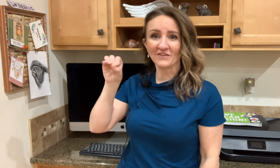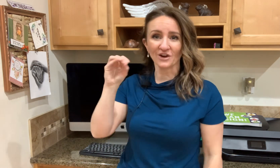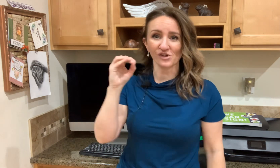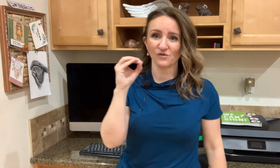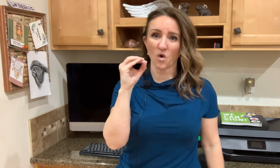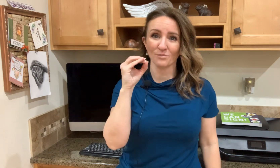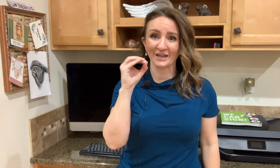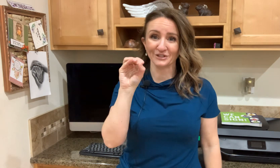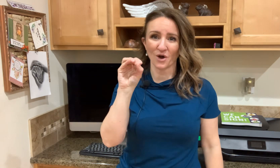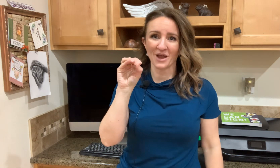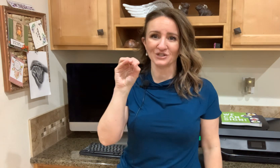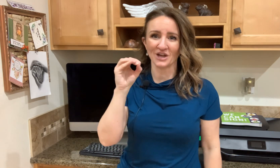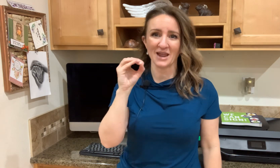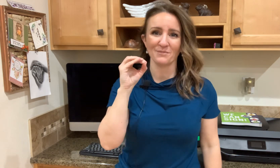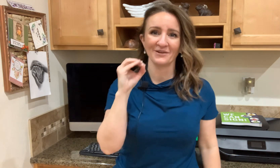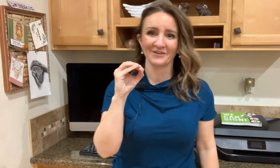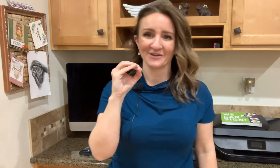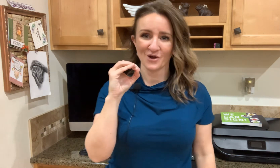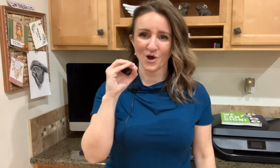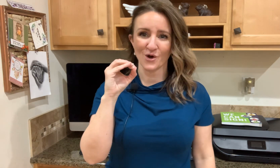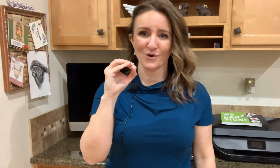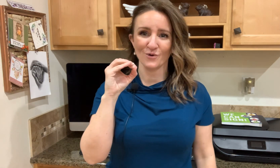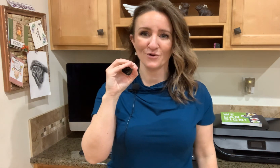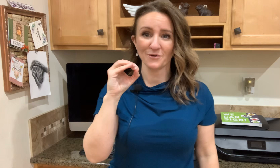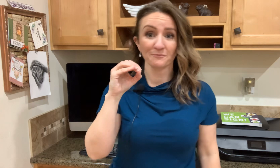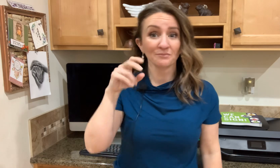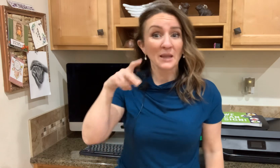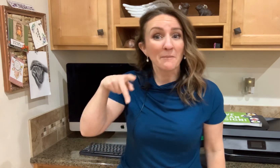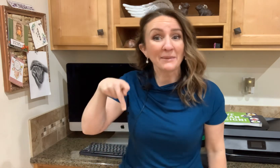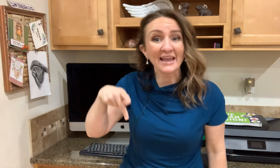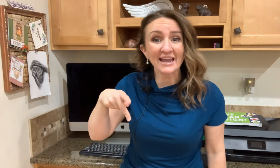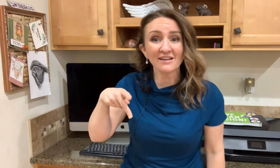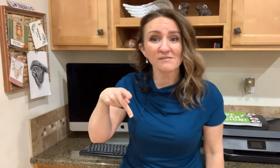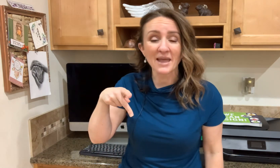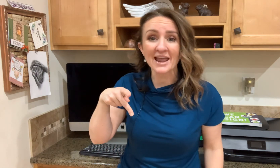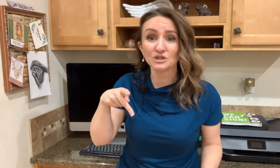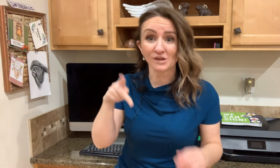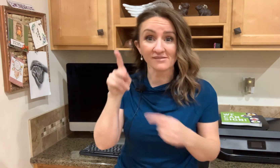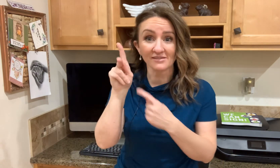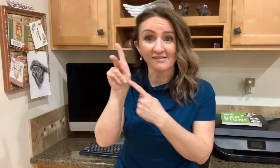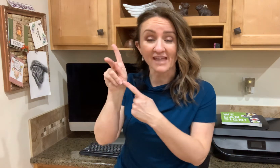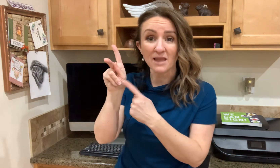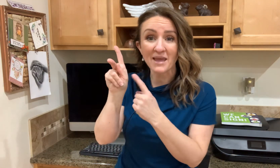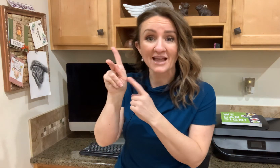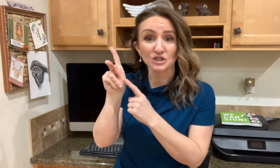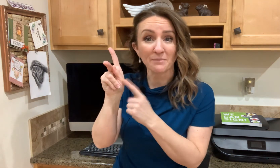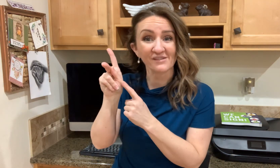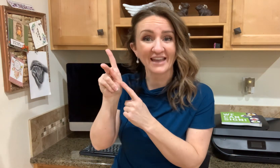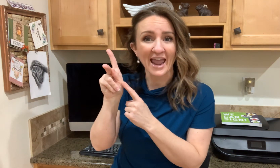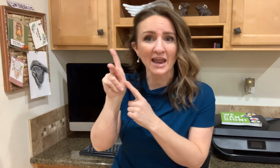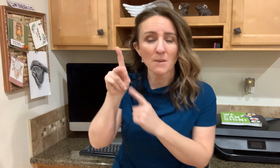fingers form like a doughnut shape, O. P is made, it's just the same handshape as K